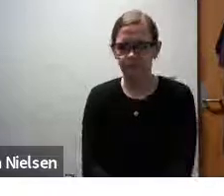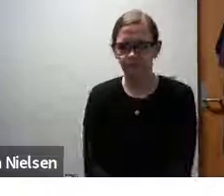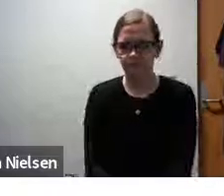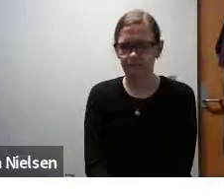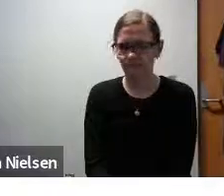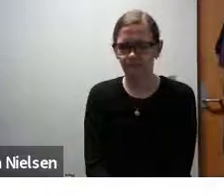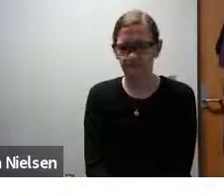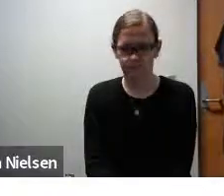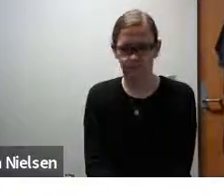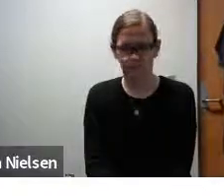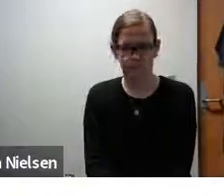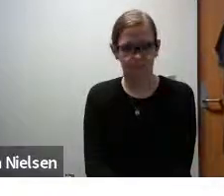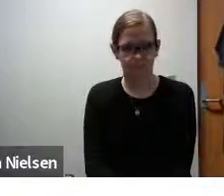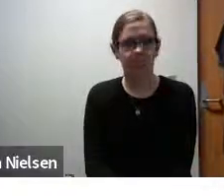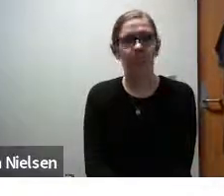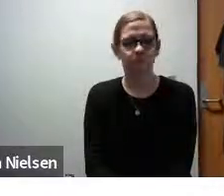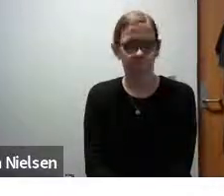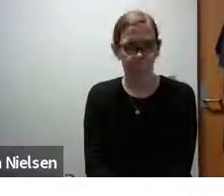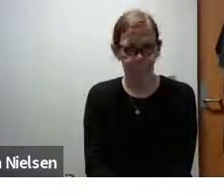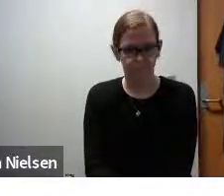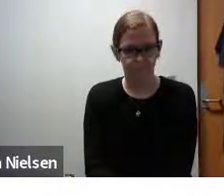So I'm those three little, um,